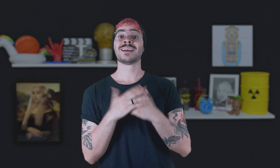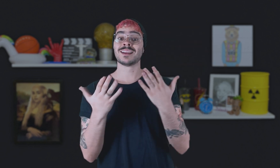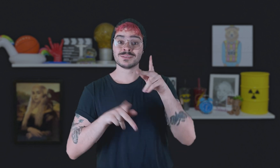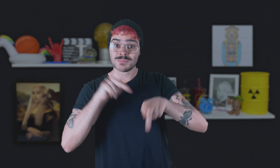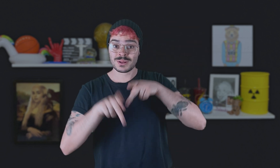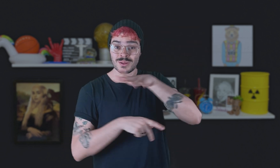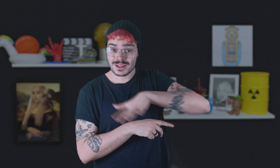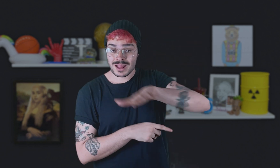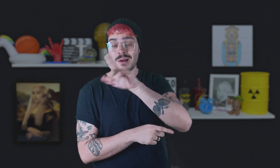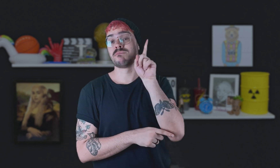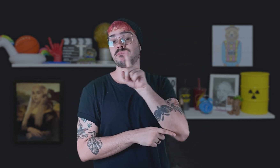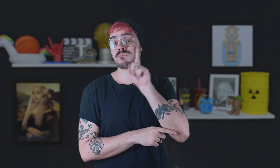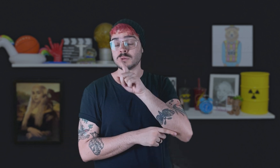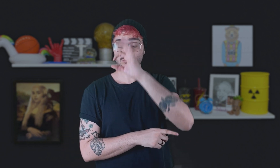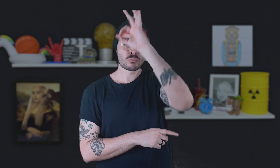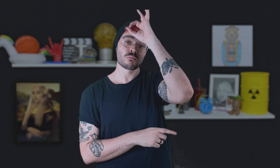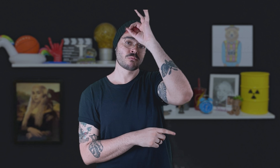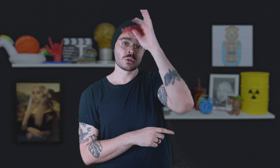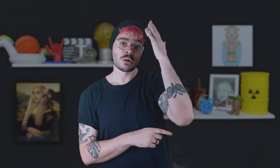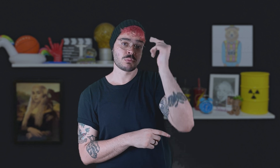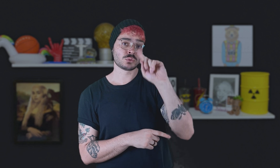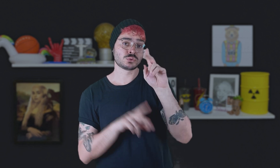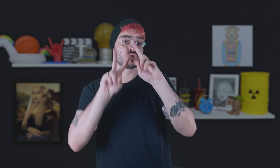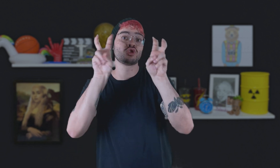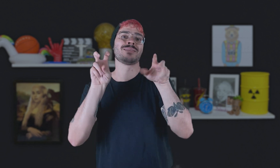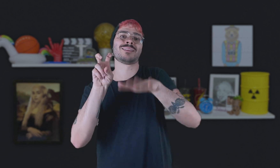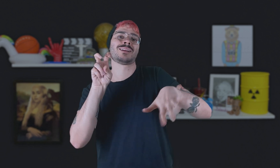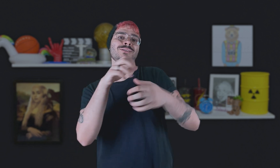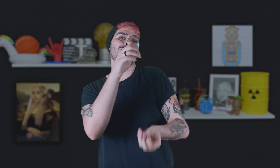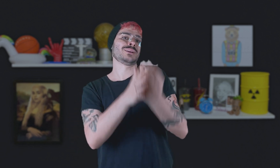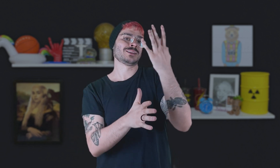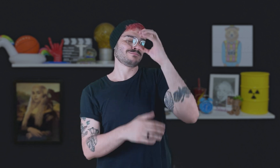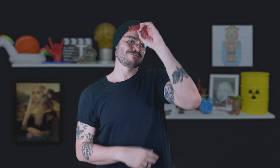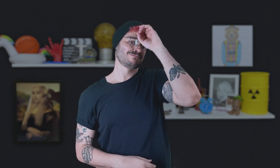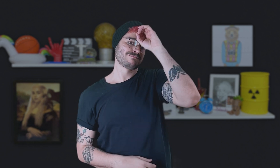and the American people could not even know about it.